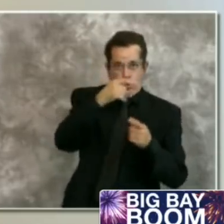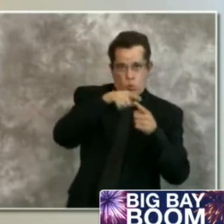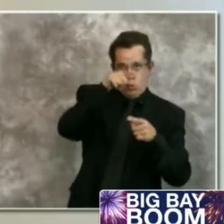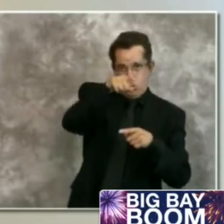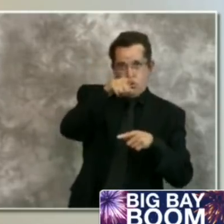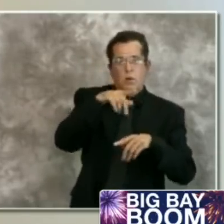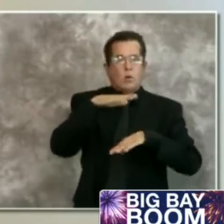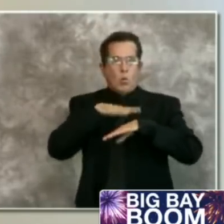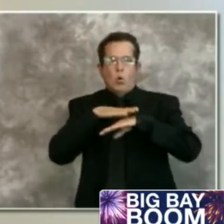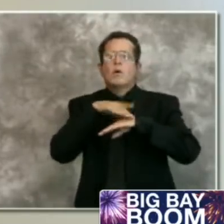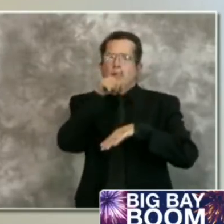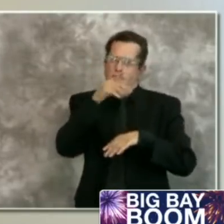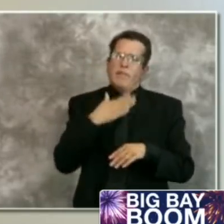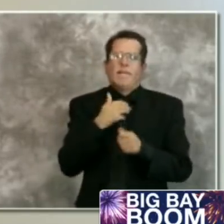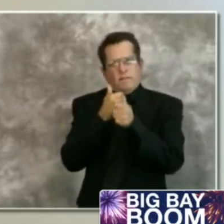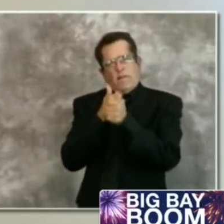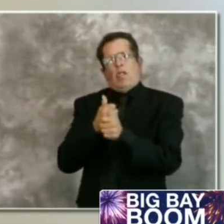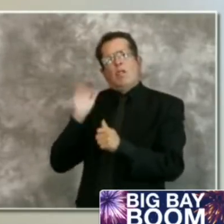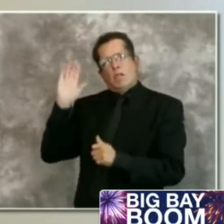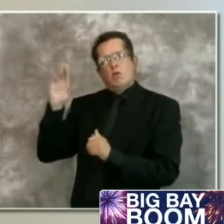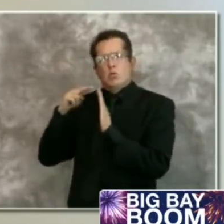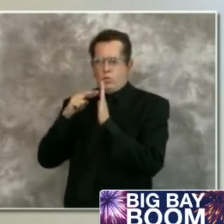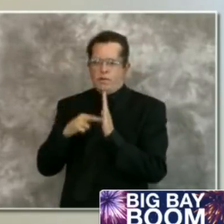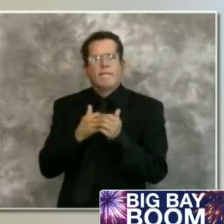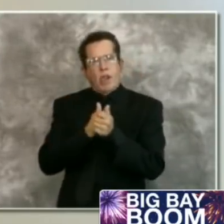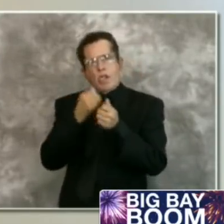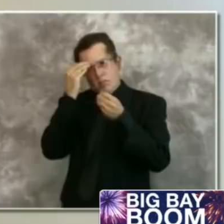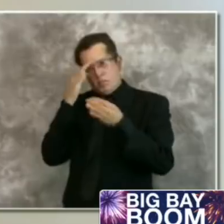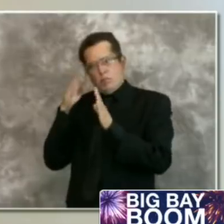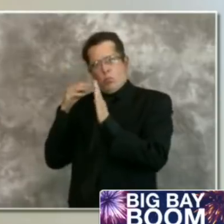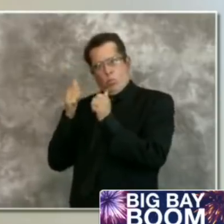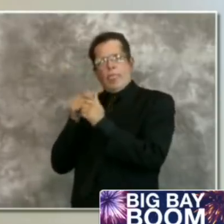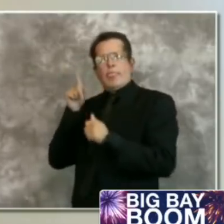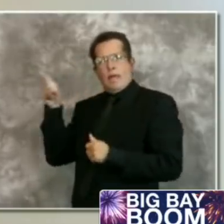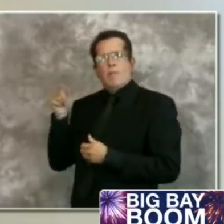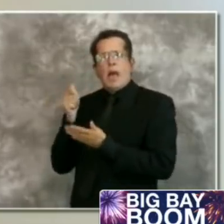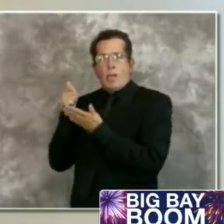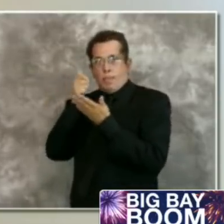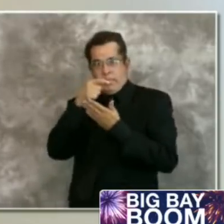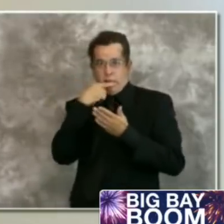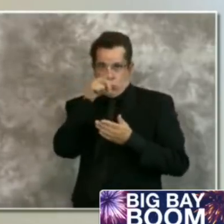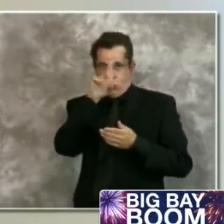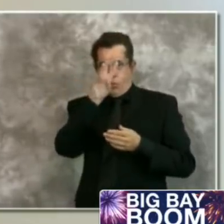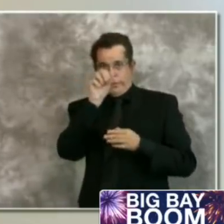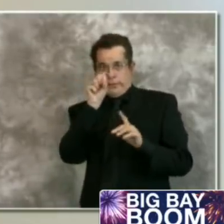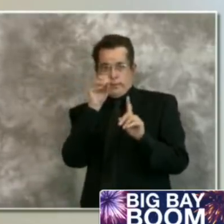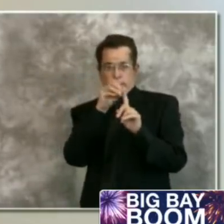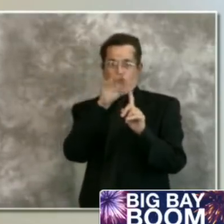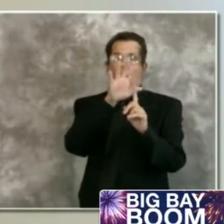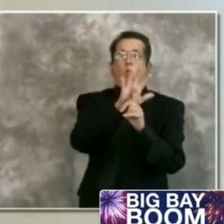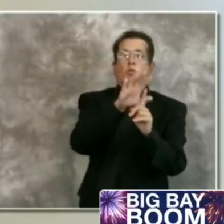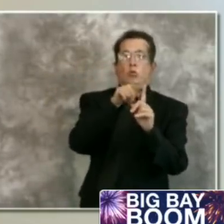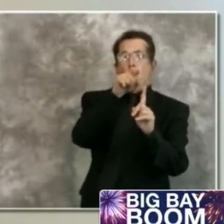ABILITY TO QUOTE SPREAD MOVING FORWARD. SO WE HAVE THE PUBLIC IF YOU IF YOU RECEIVE A CALL FROM A CONTACT RATES PLEASE ENGAGE WITH THEM PLEASE BE